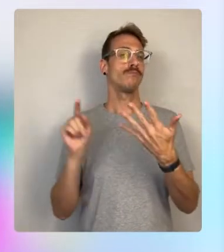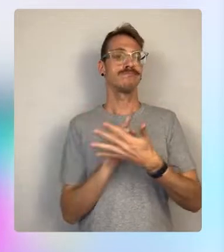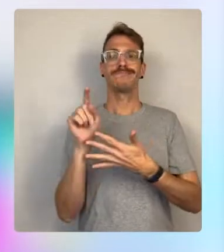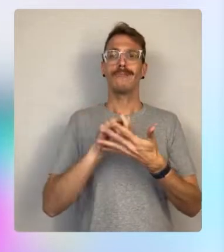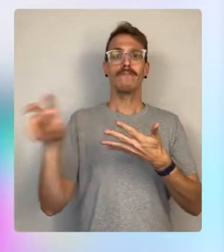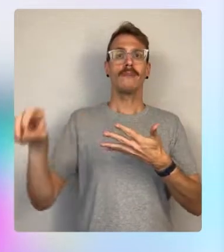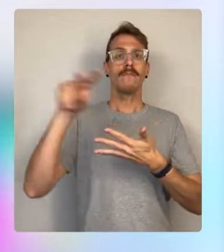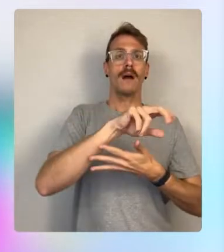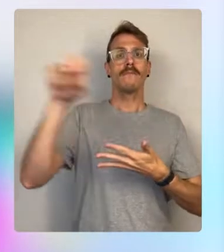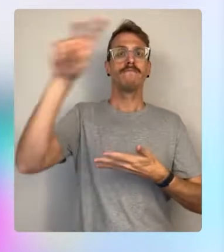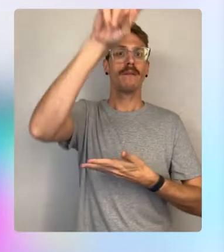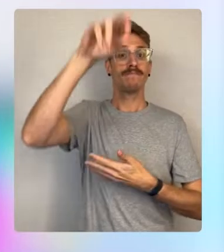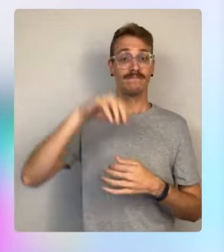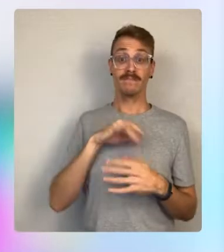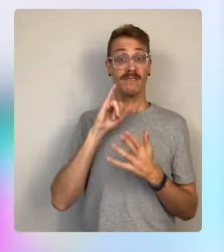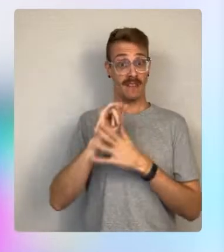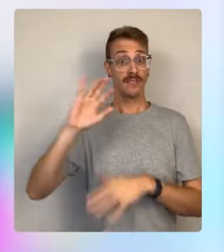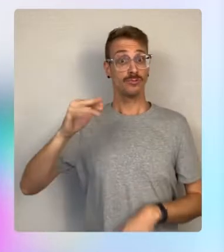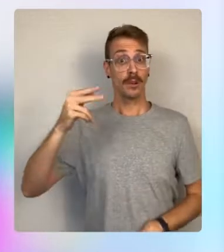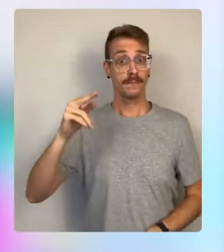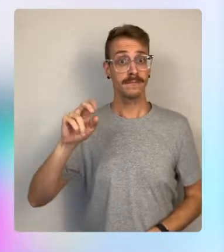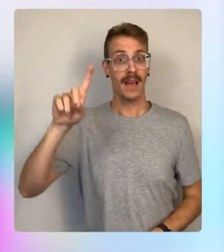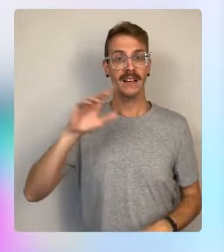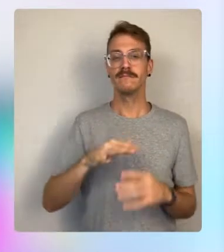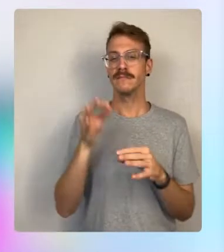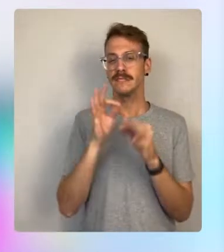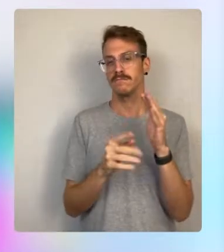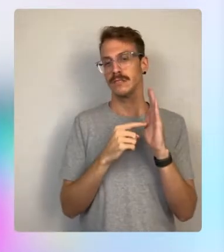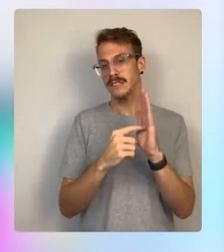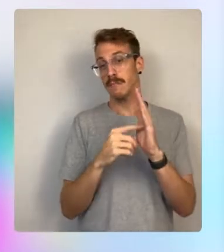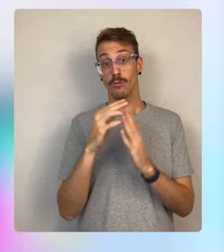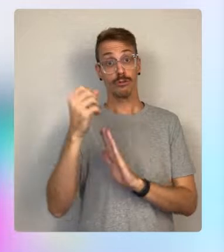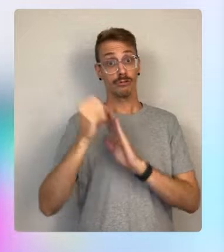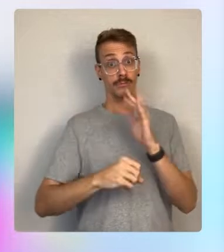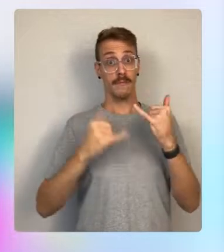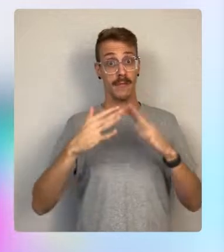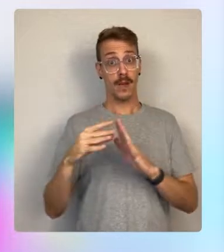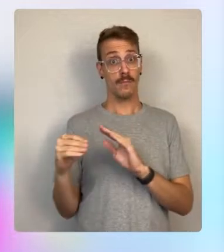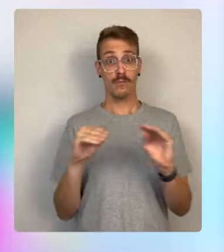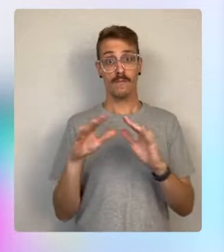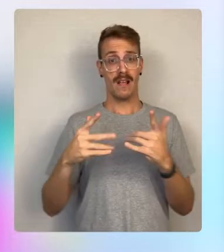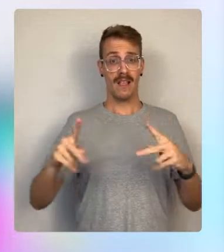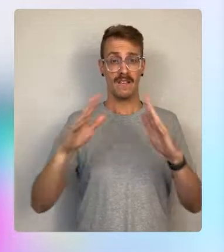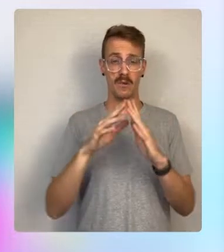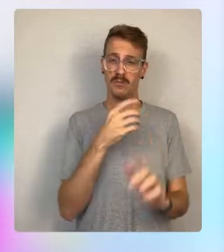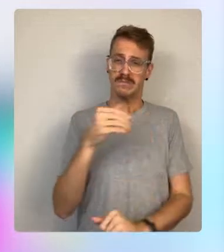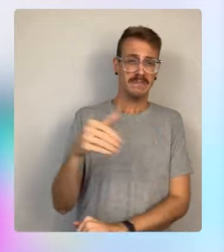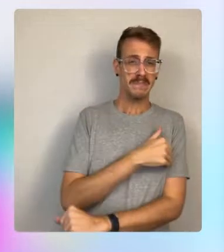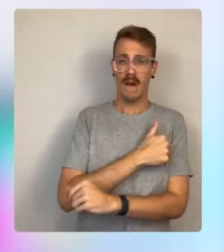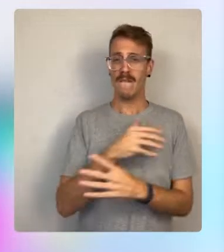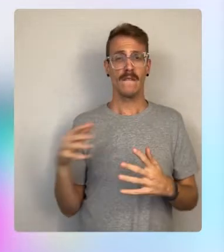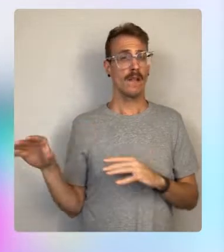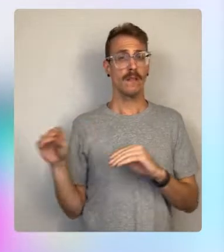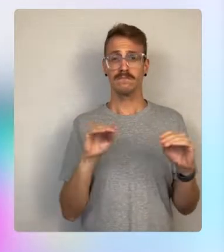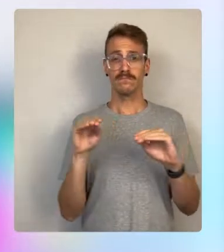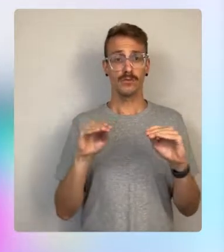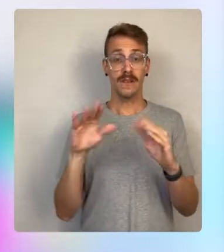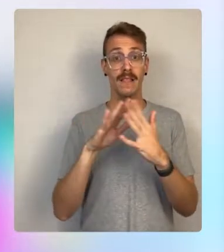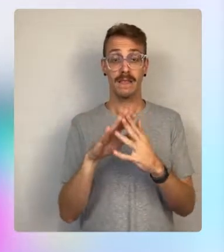That jump pad was a simple example, but scripted player movement allows for a lot of powerful mechanics like flying, climbing, and swinging,